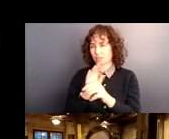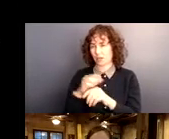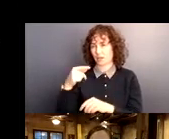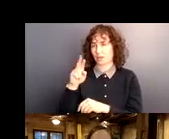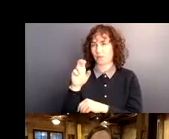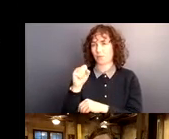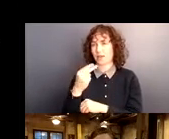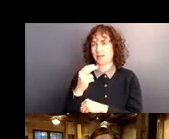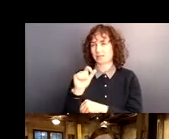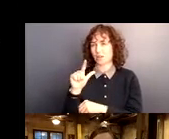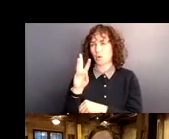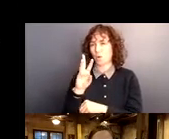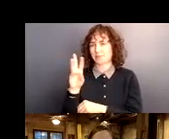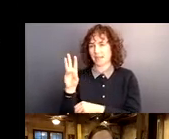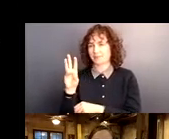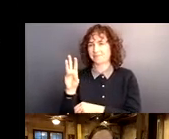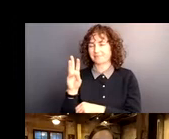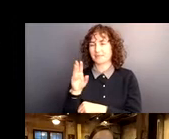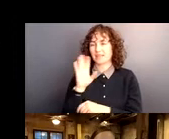and this song aims to help students transition